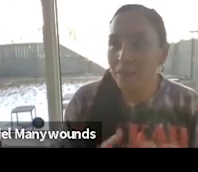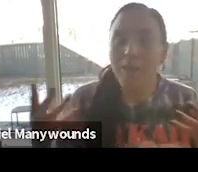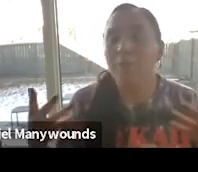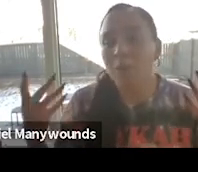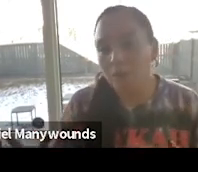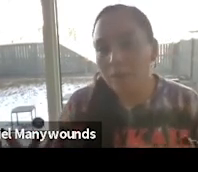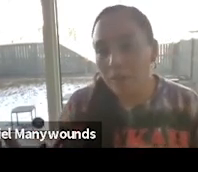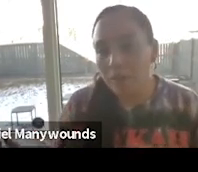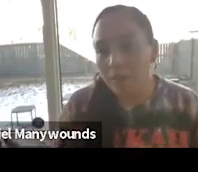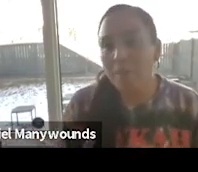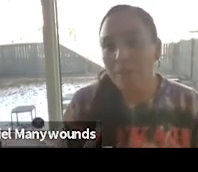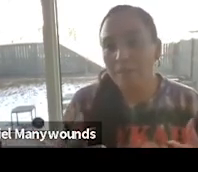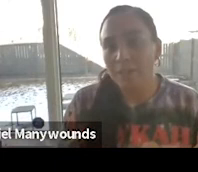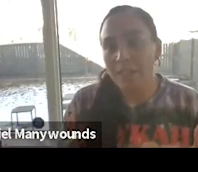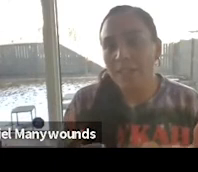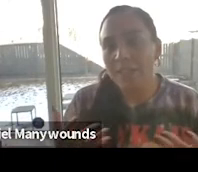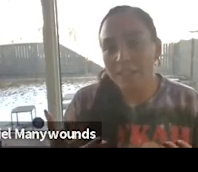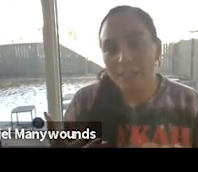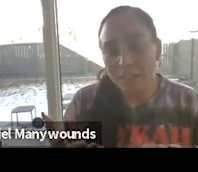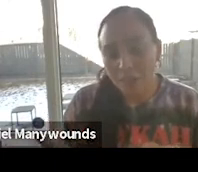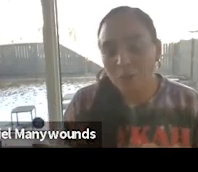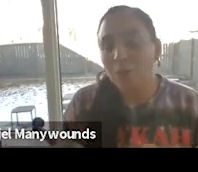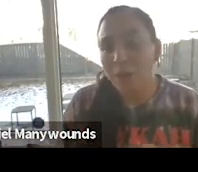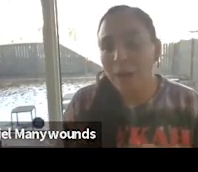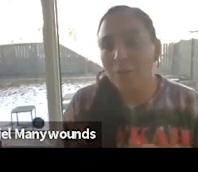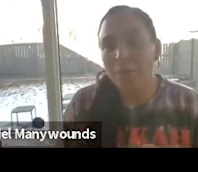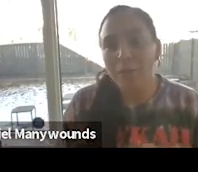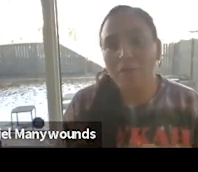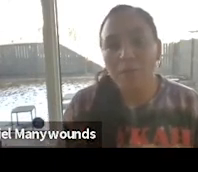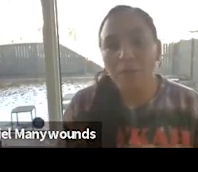not that we're only talking about that, but I'm just saying like, this is sort of groundwork for